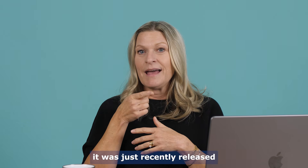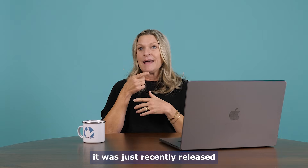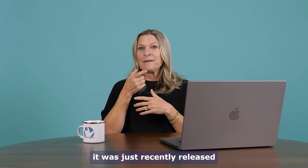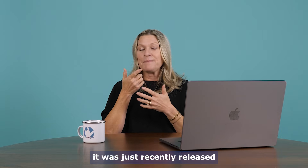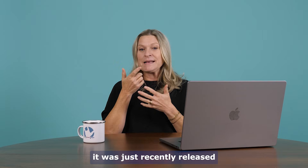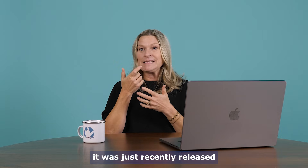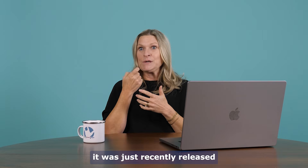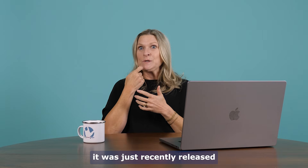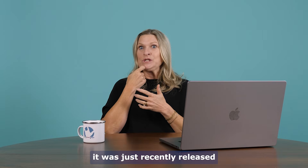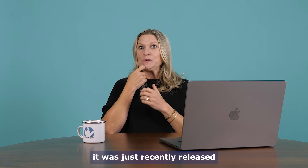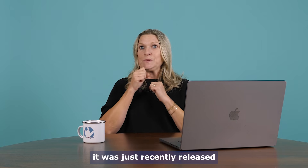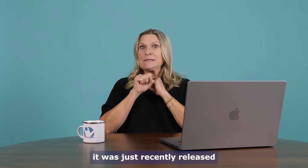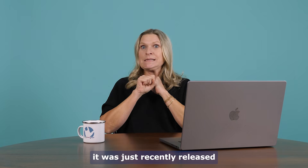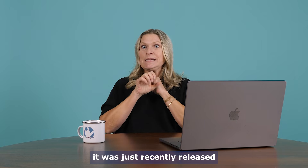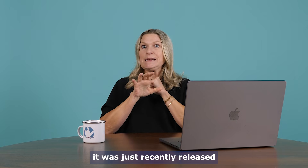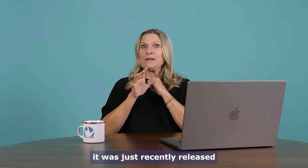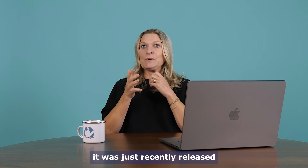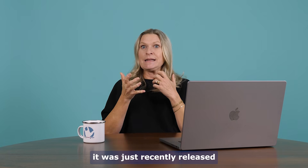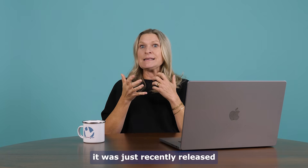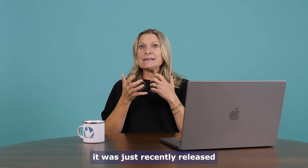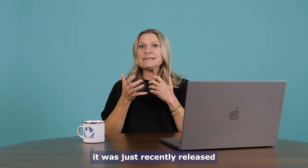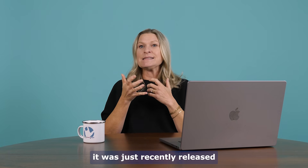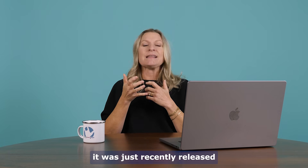it was just recently released